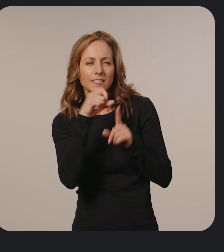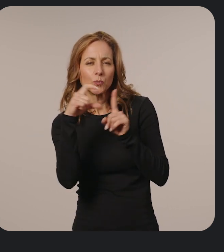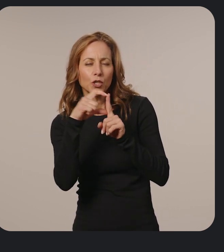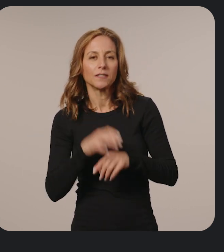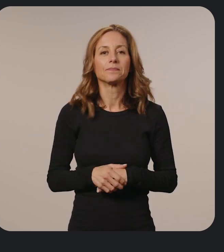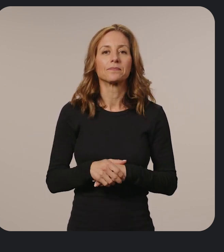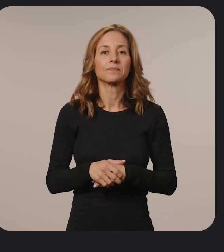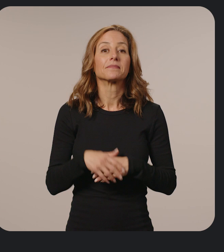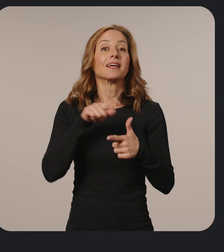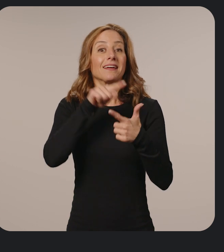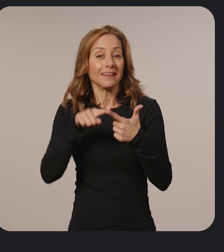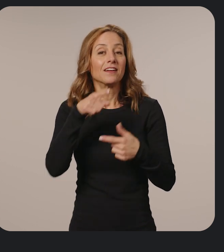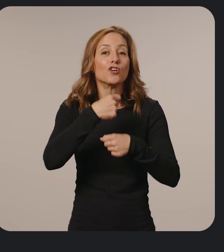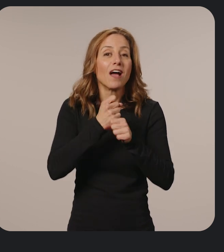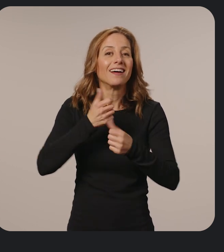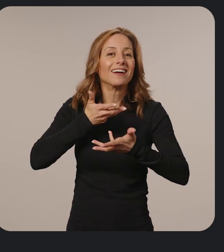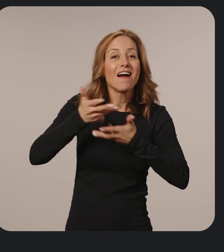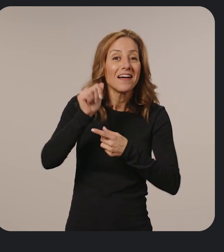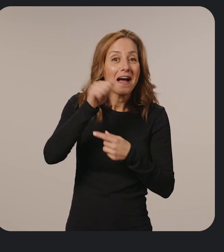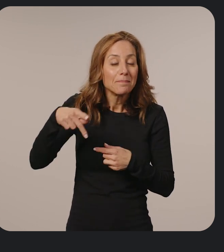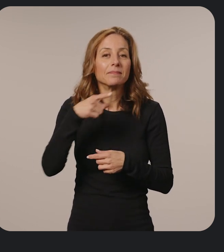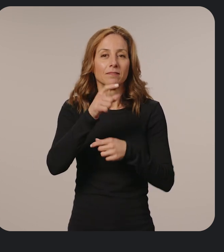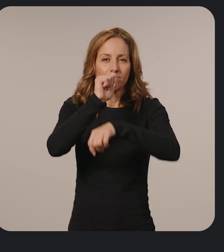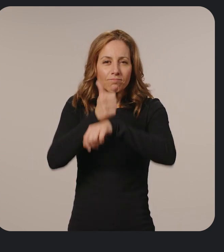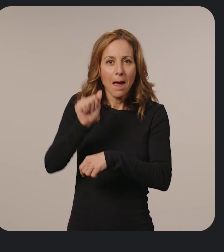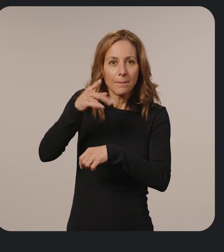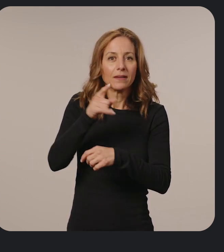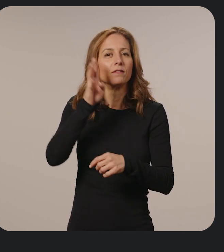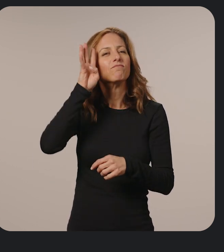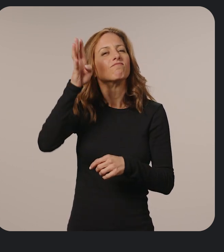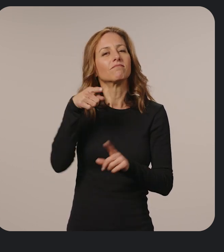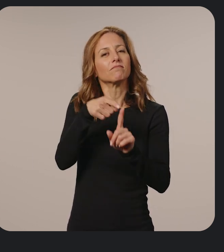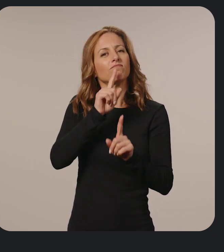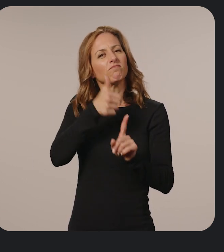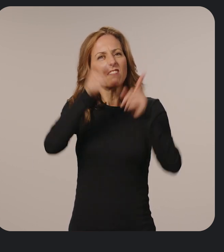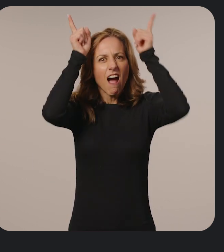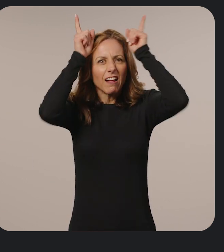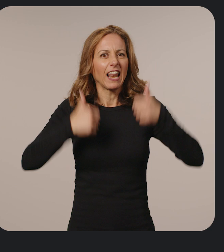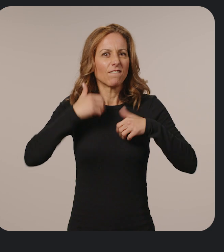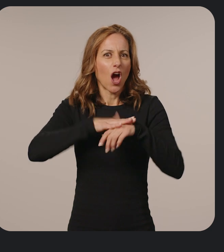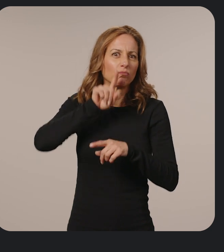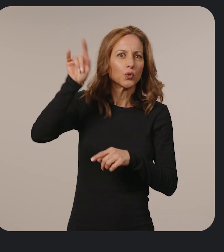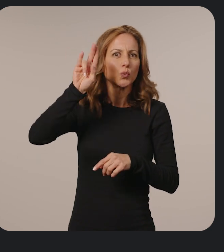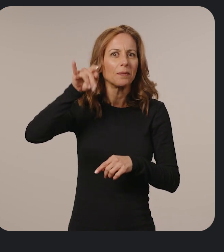You'll configure the API to pretend it's an alien that lives on one of Jupiter's moons. And you'll ask it for travel tips. Finally, I'll show you how to create